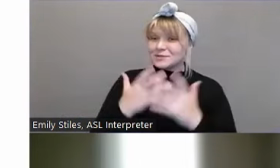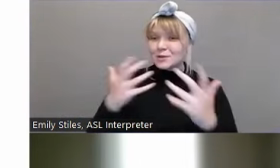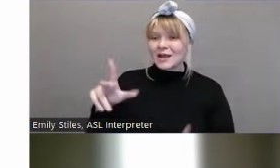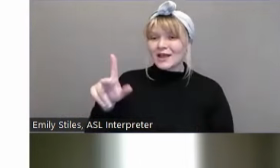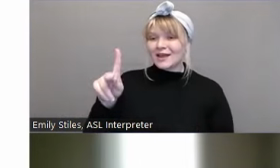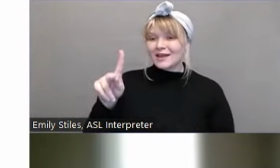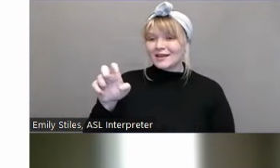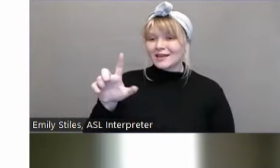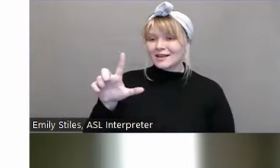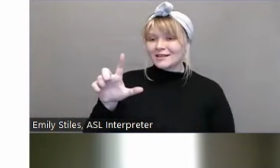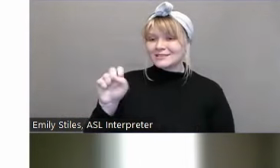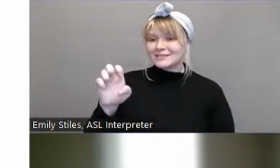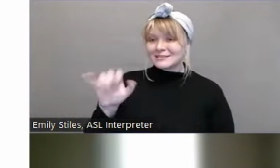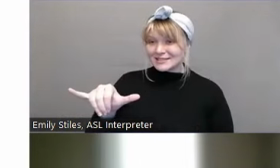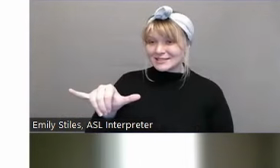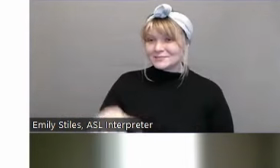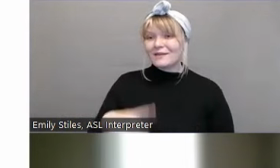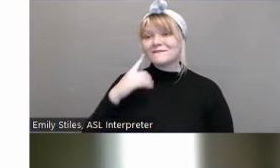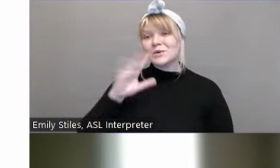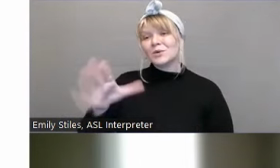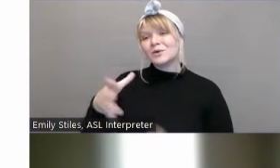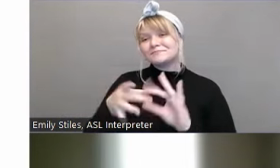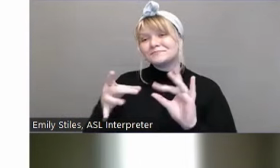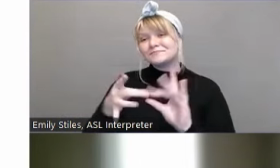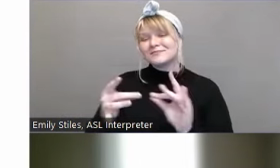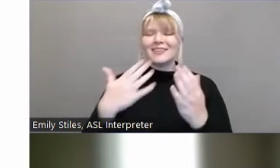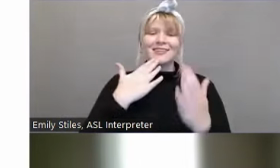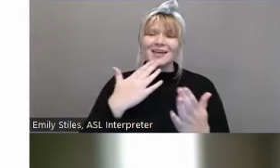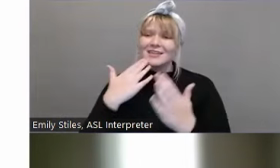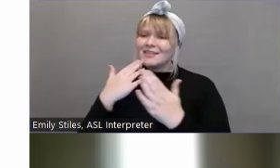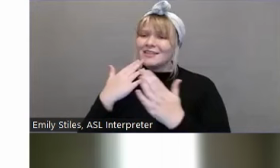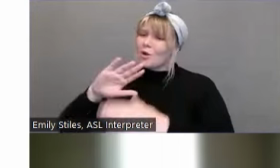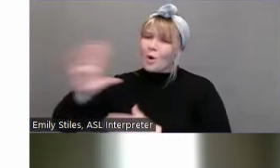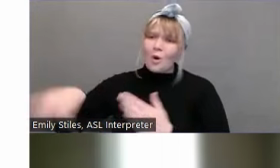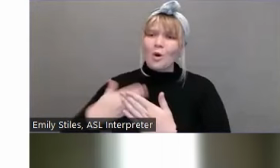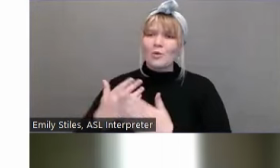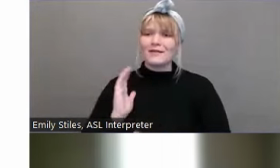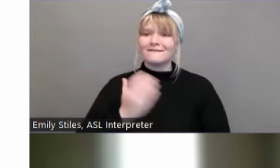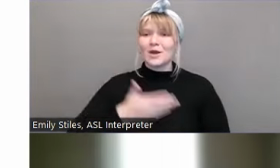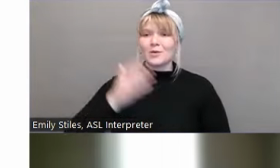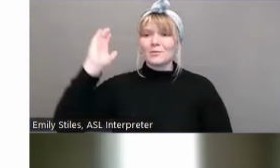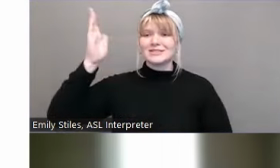And I wanted to thank all of our amazing presenters for the information they shared with us today.